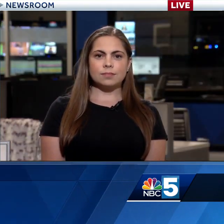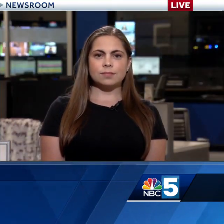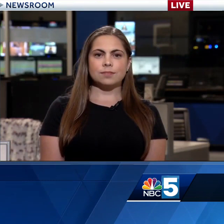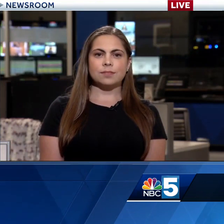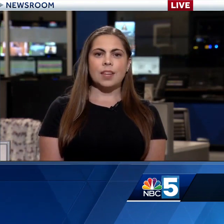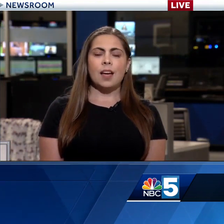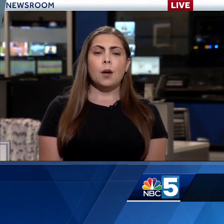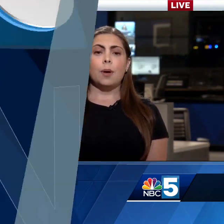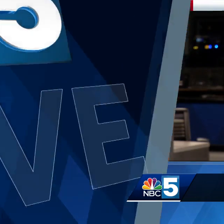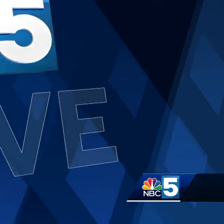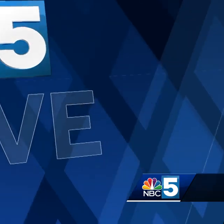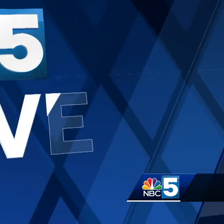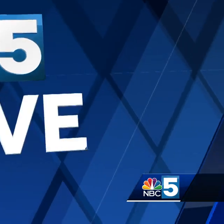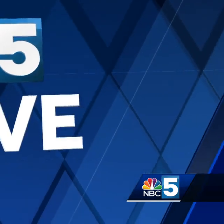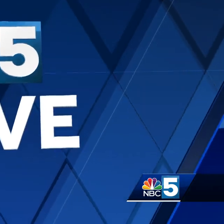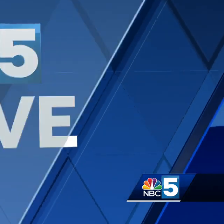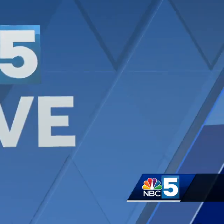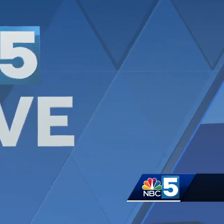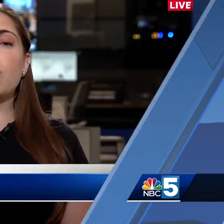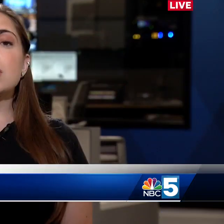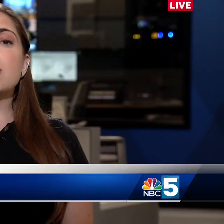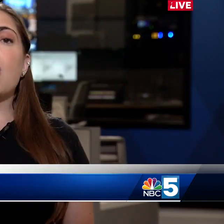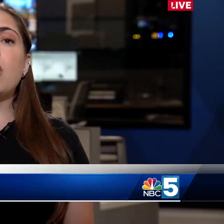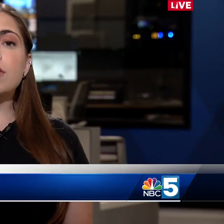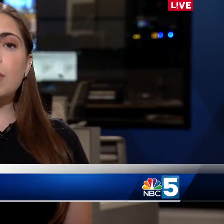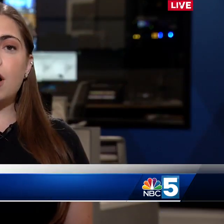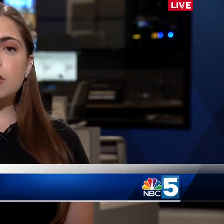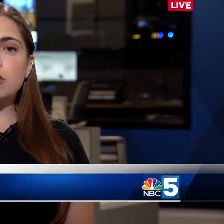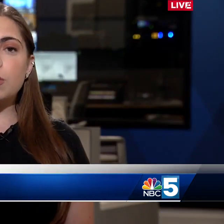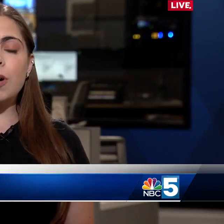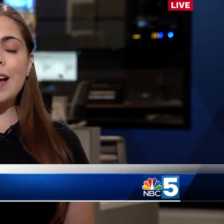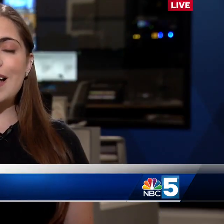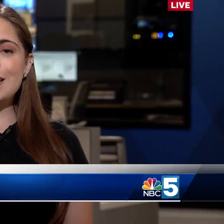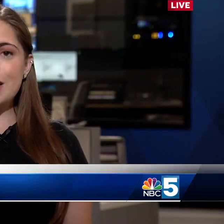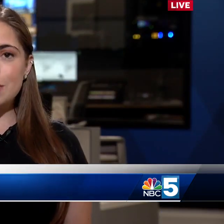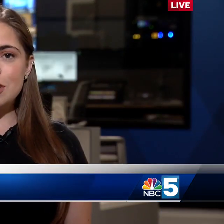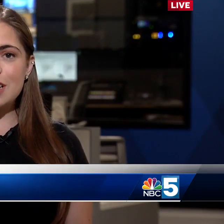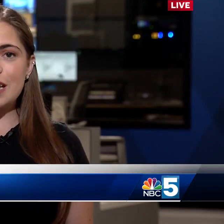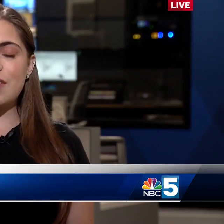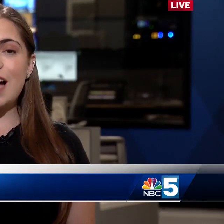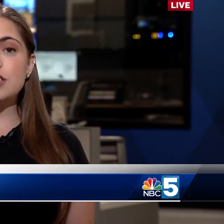AND SID, WHAT IS THE GOVERNOR ASKING OF VERMONTERS AS THEY CONTINUE TO CLEAN UP?